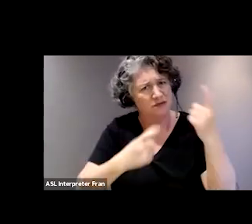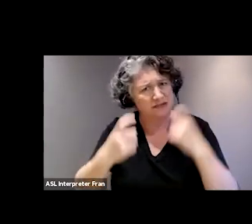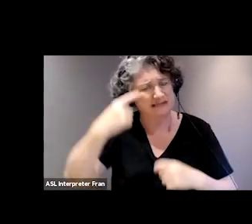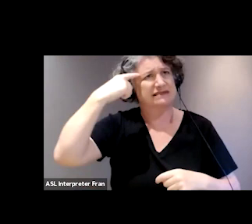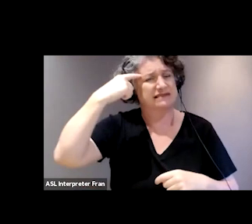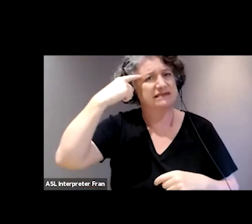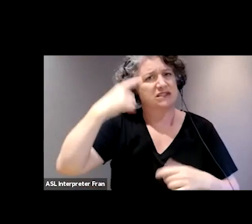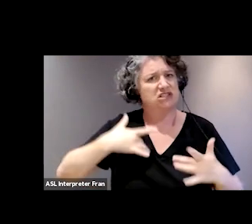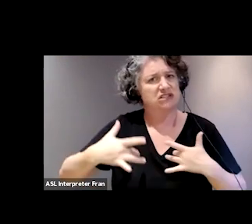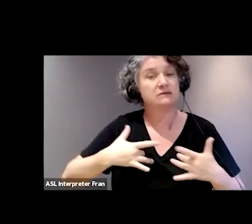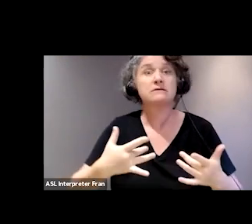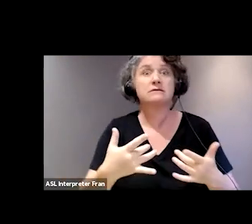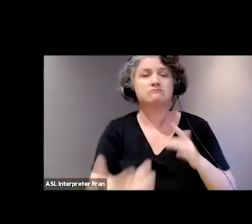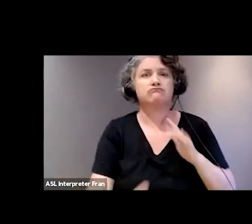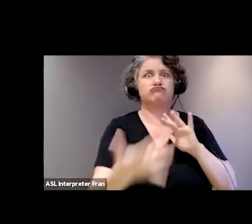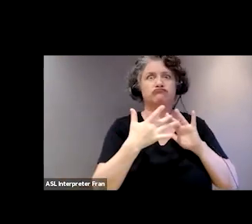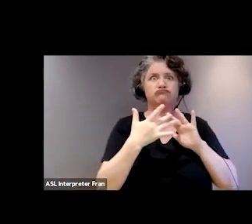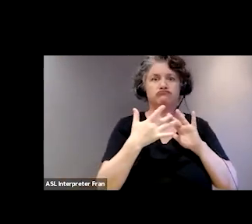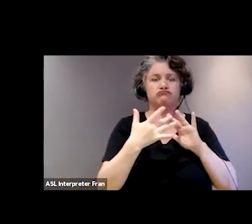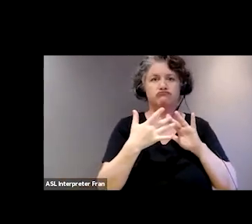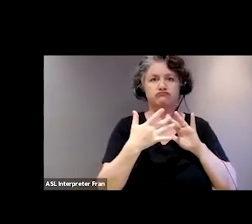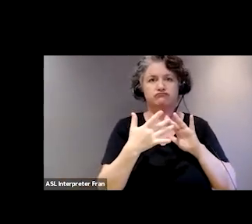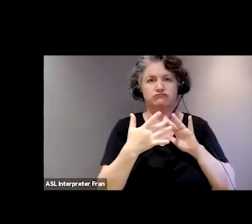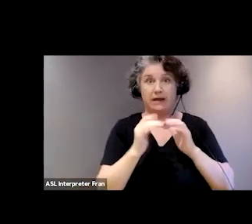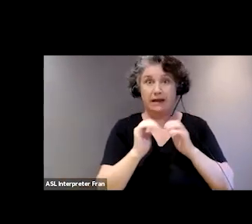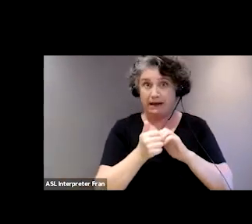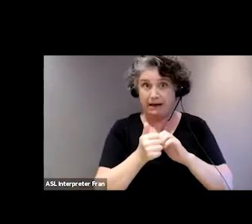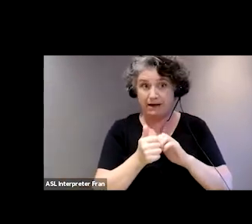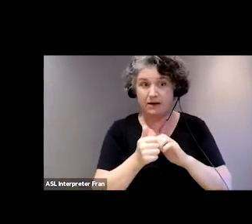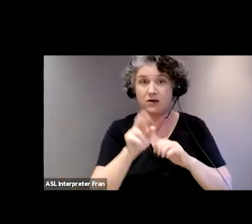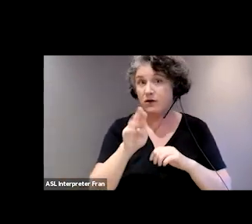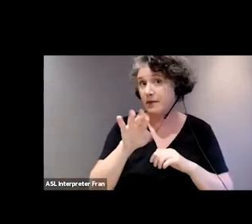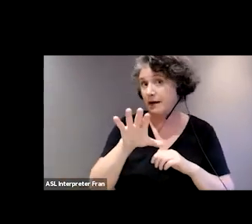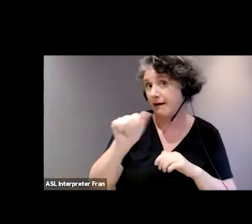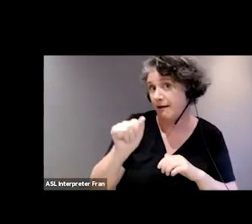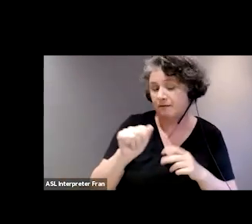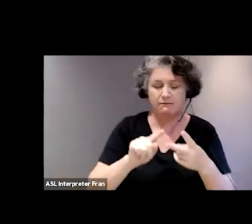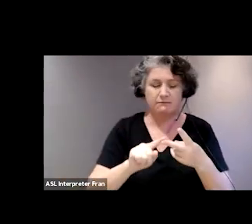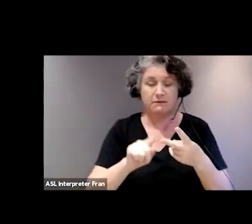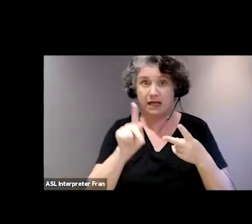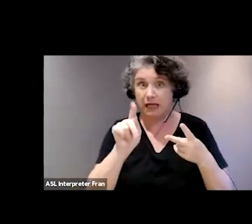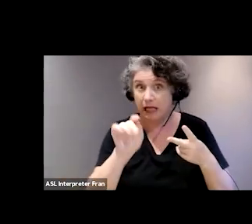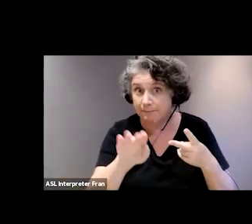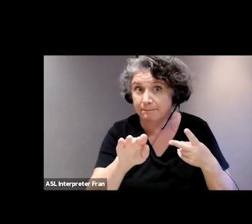questions and talk us through your presentation about vaccination and the importance of vaccination free thanks to